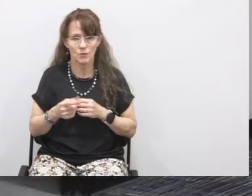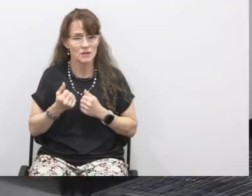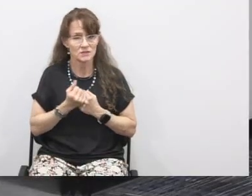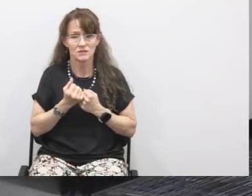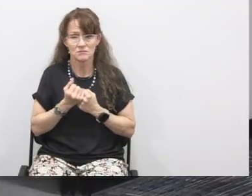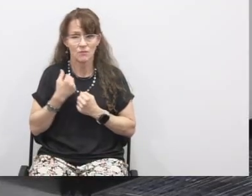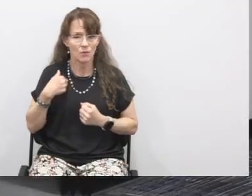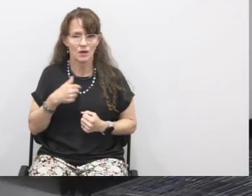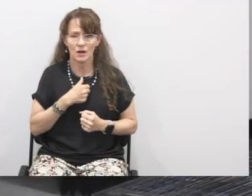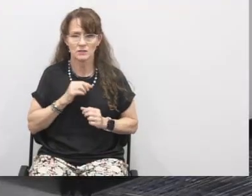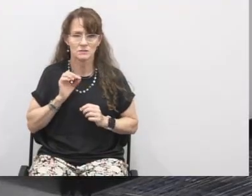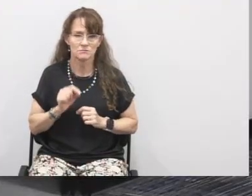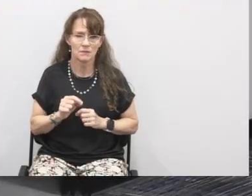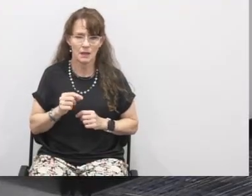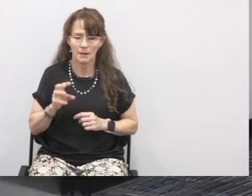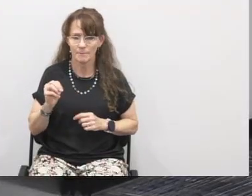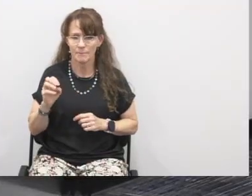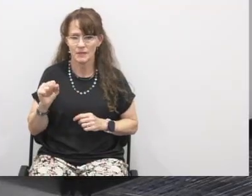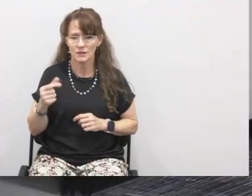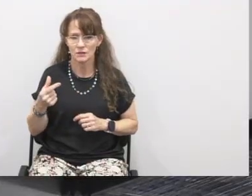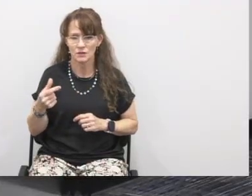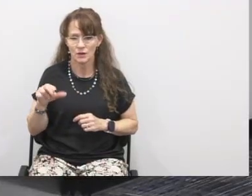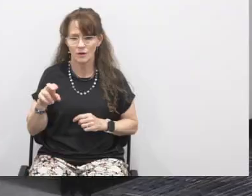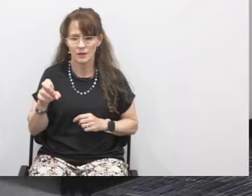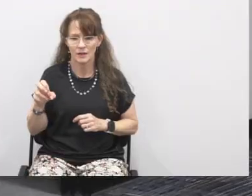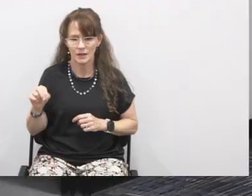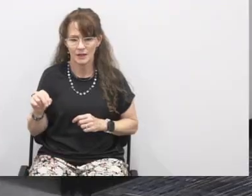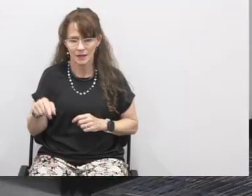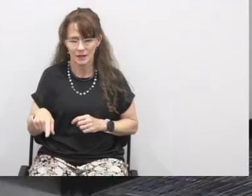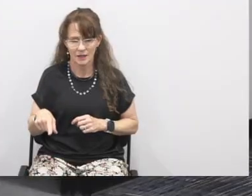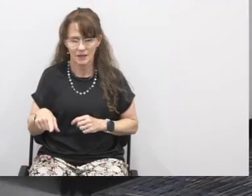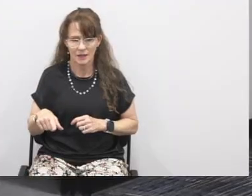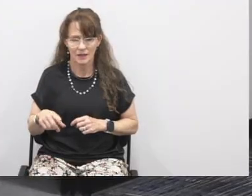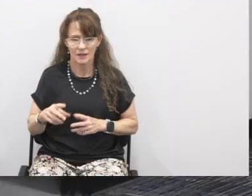And Ms. Greene, she's here, and she's very helpful.